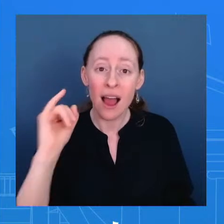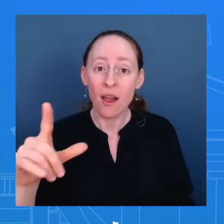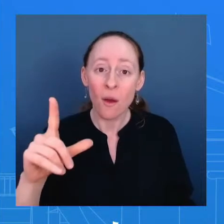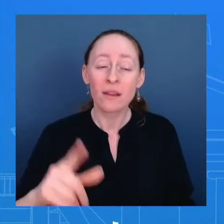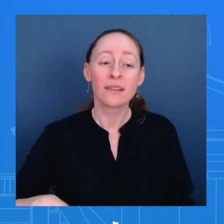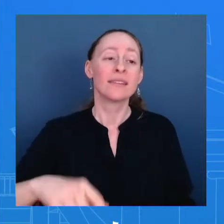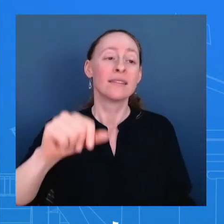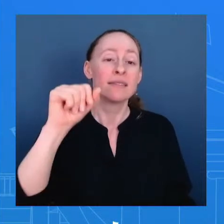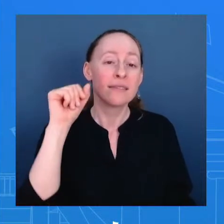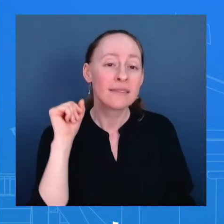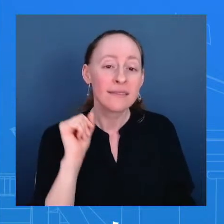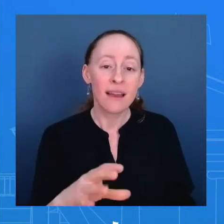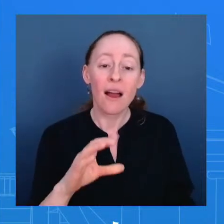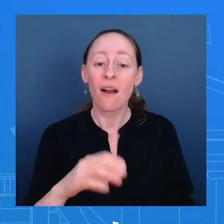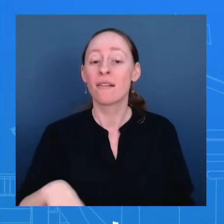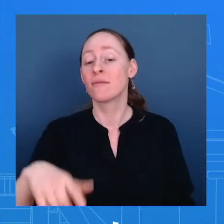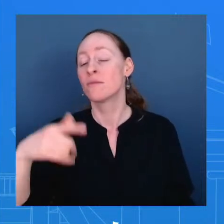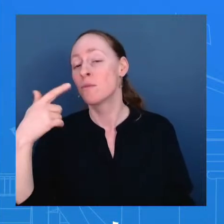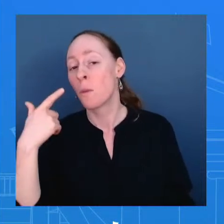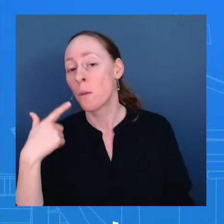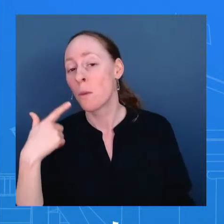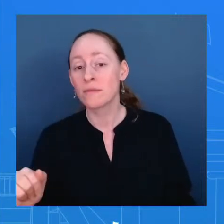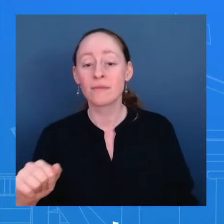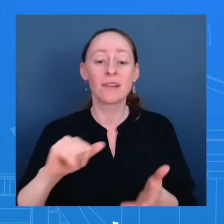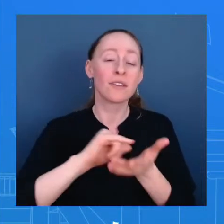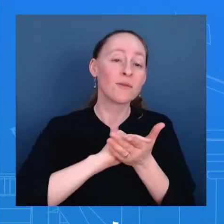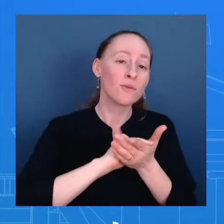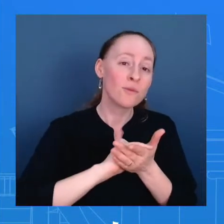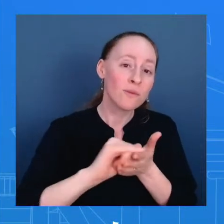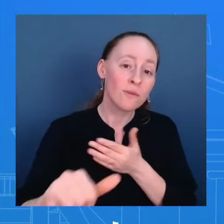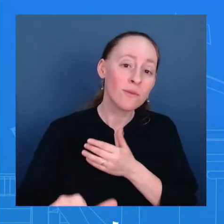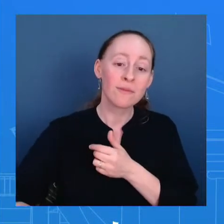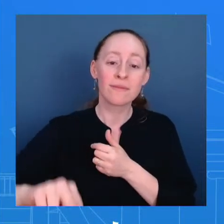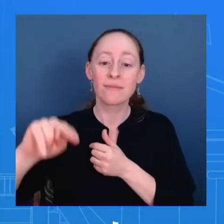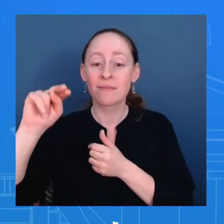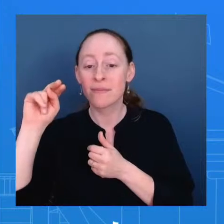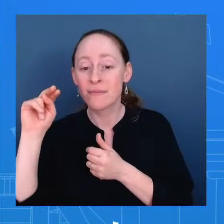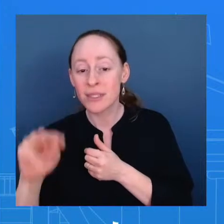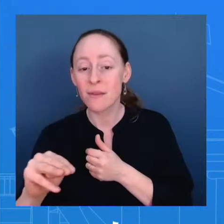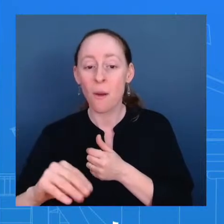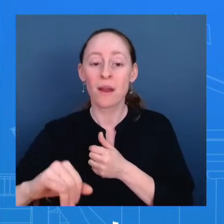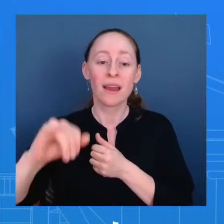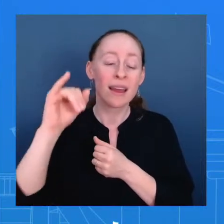Illinois, Michigan, Wisconsin, Georgia the -- just in the last several months --